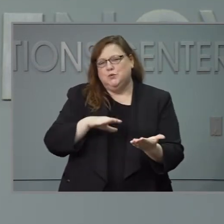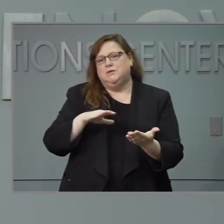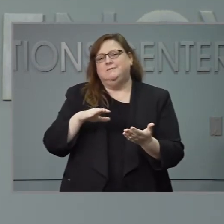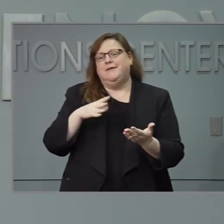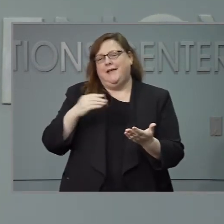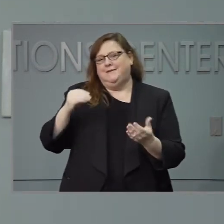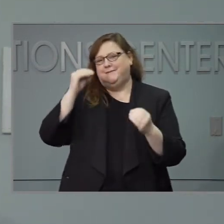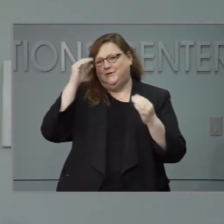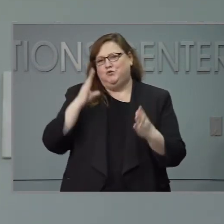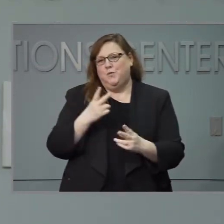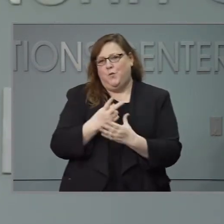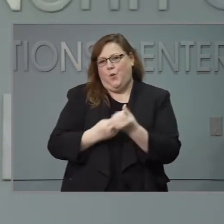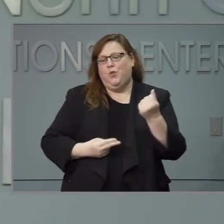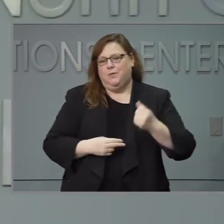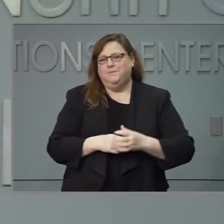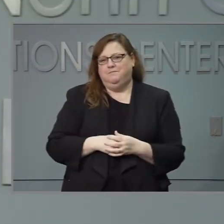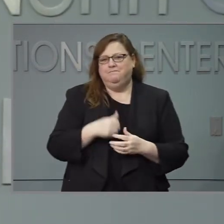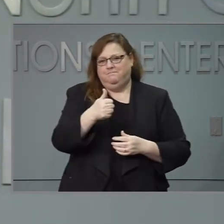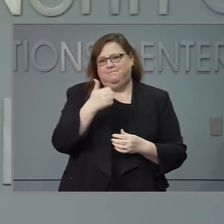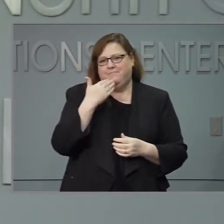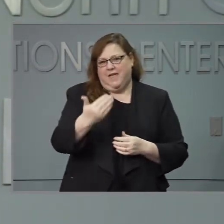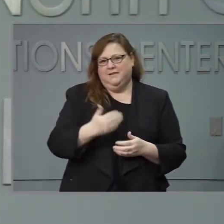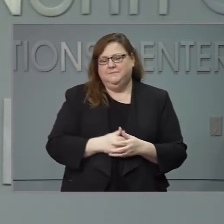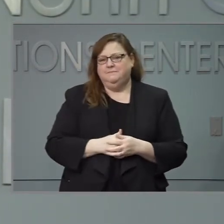Mr. Goforth: SEÑOR FOREST >> Lt. Gov. Forest: EMITIÓ EL